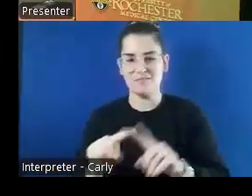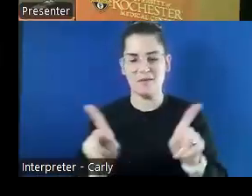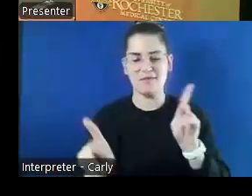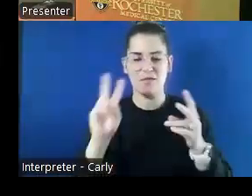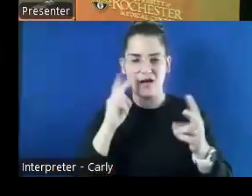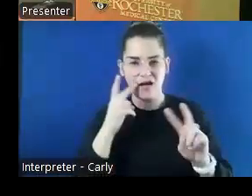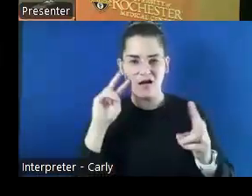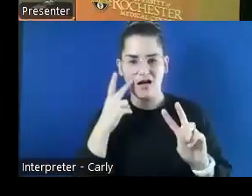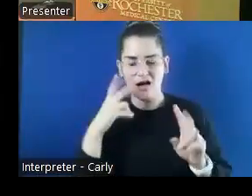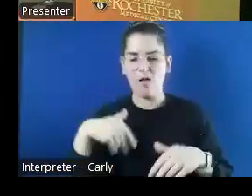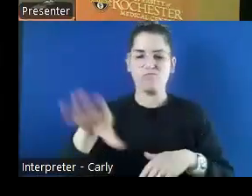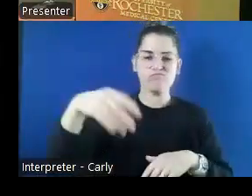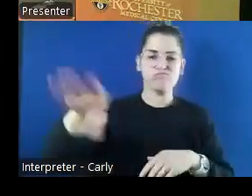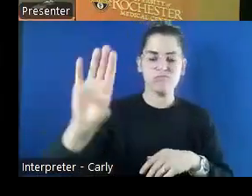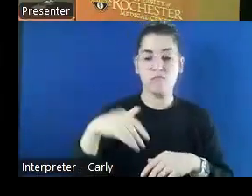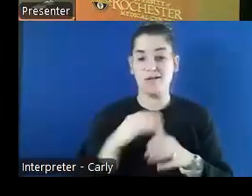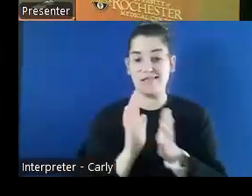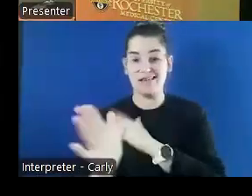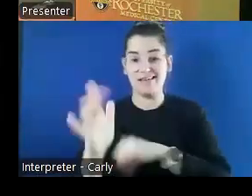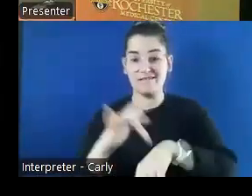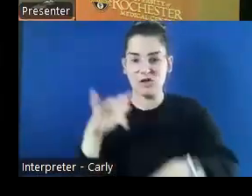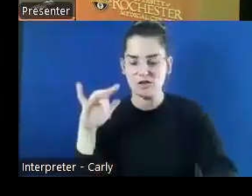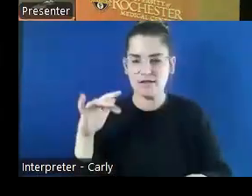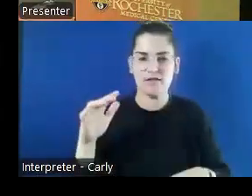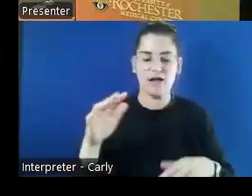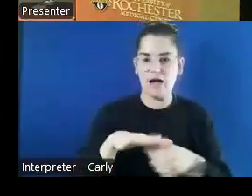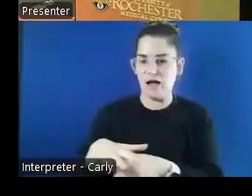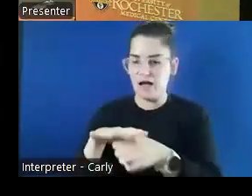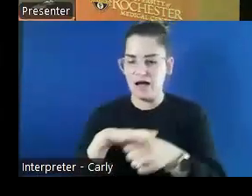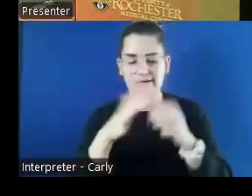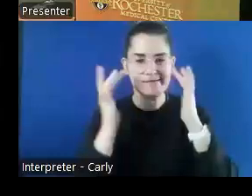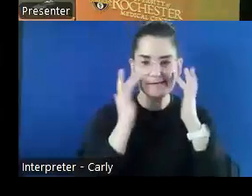right back out or they leave early because they have a lot of distress um and they have distress